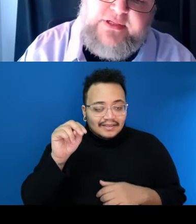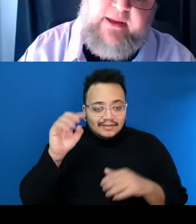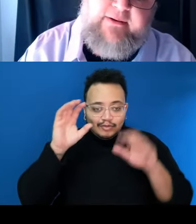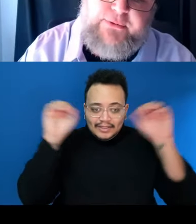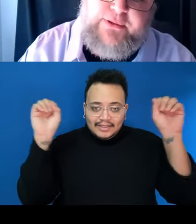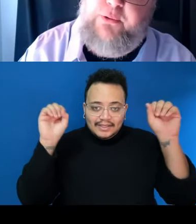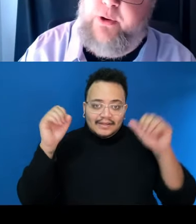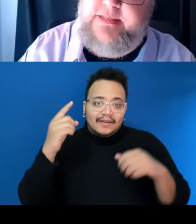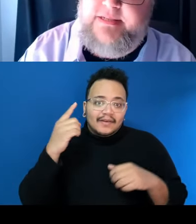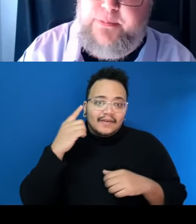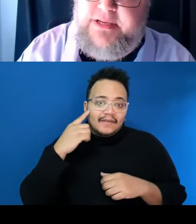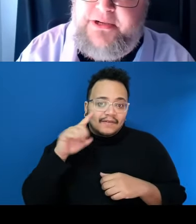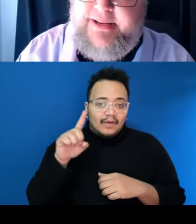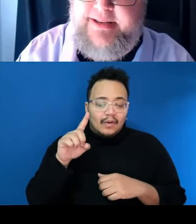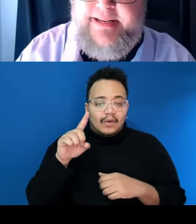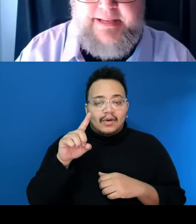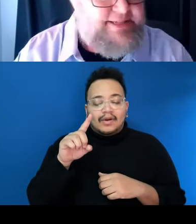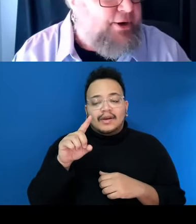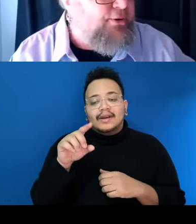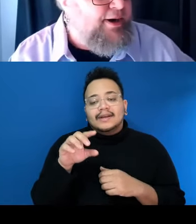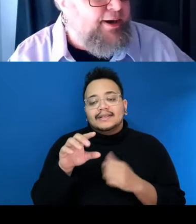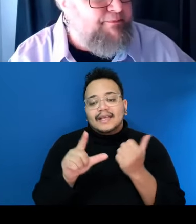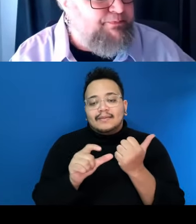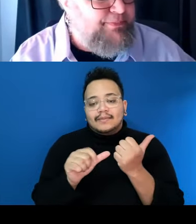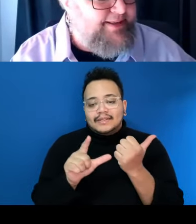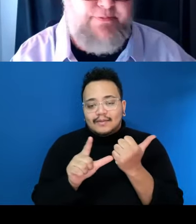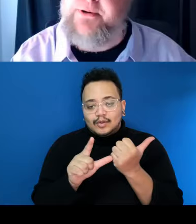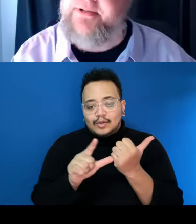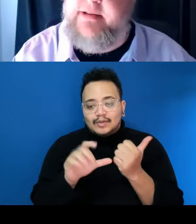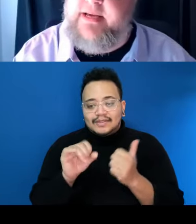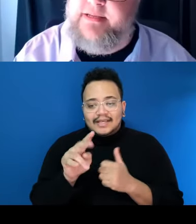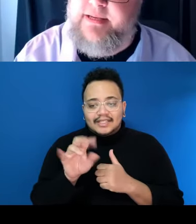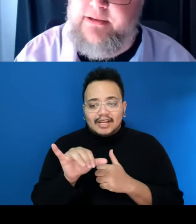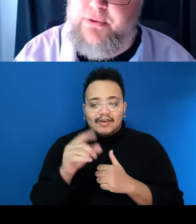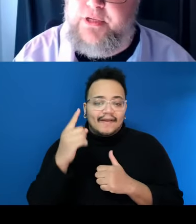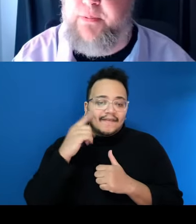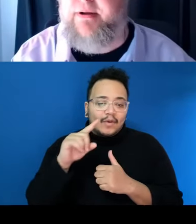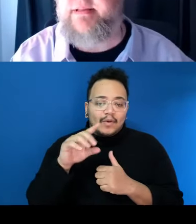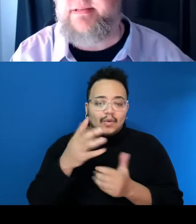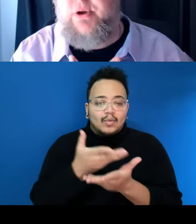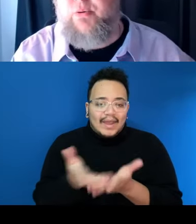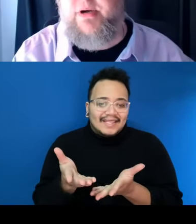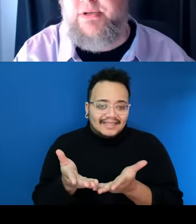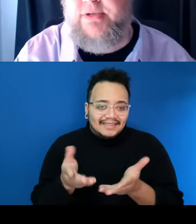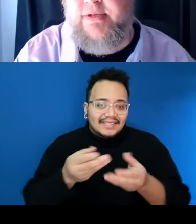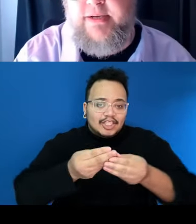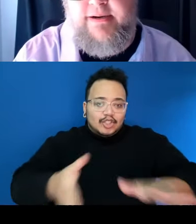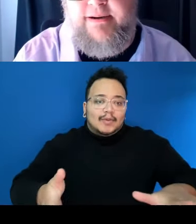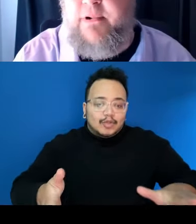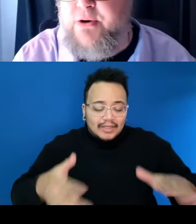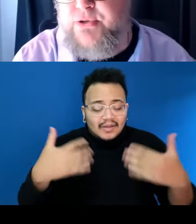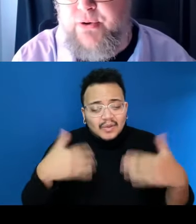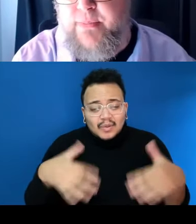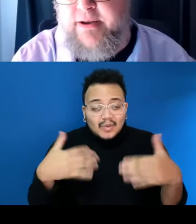for spent fuel and waste disposition. So this person, as a kid who experienced so much harsh treatment